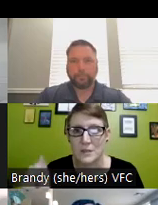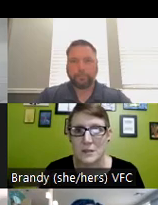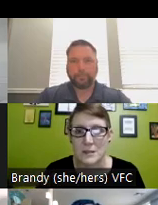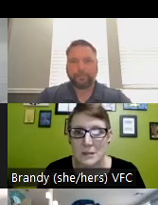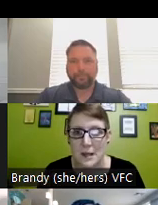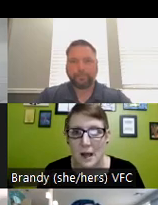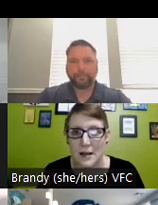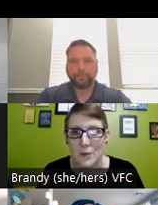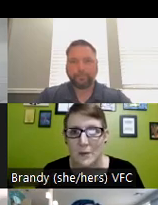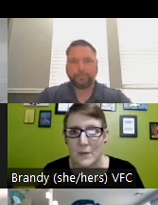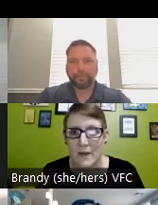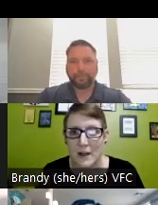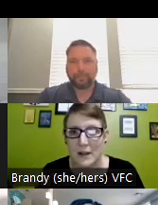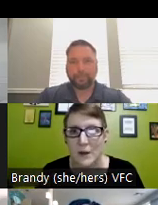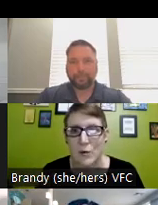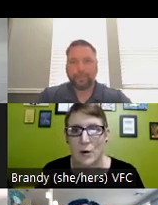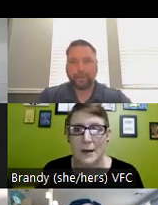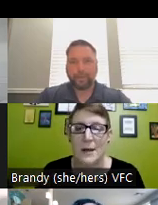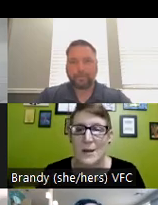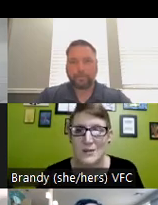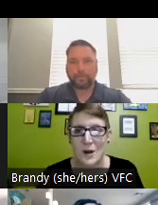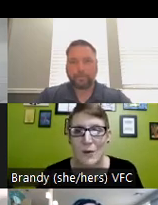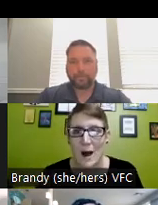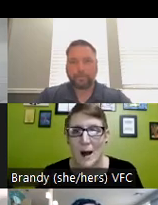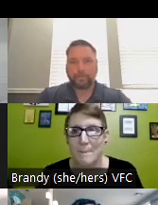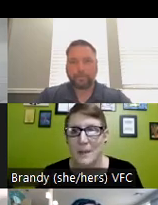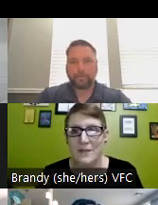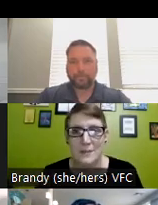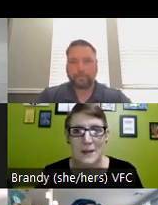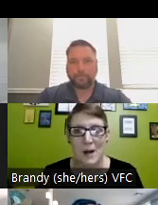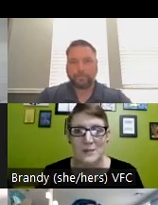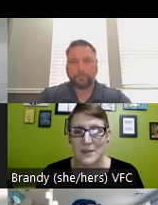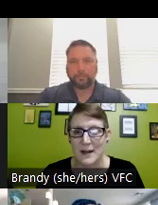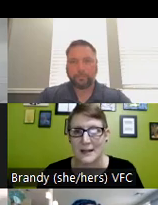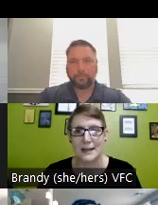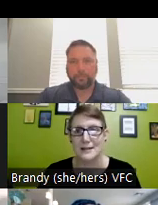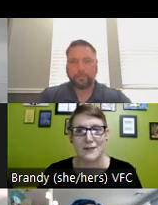Just cause it's, I don't wanna have that on the recording. So, if something pops up that I need,